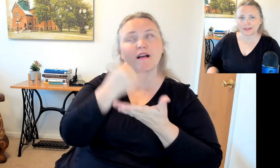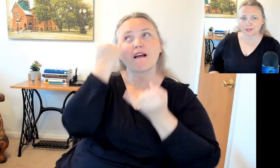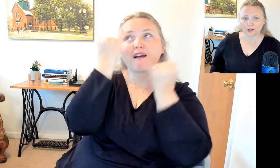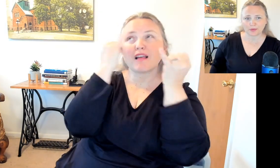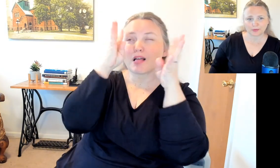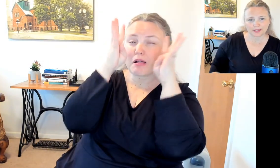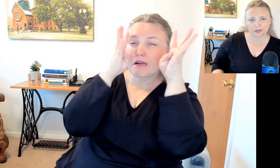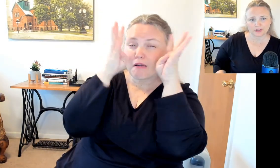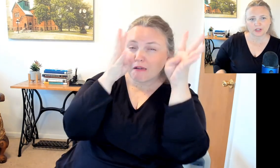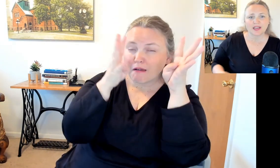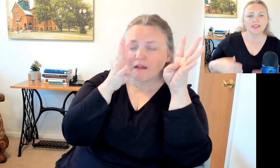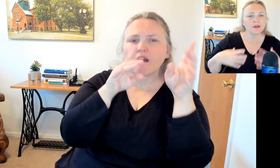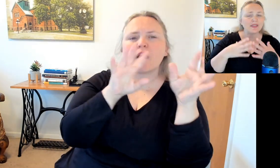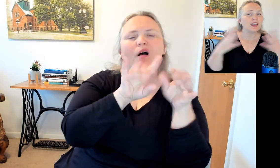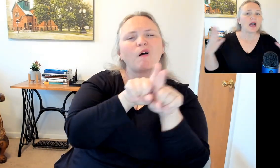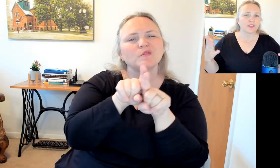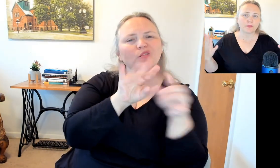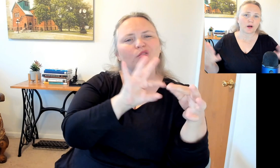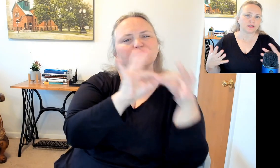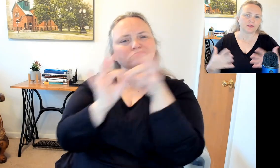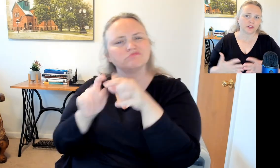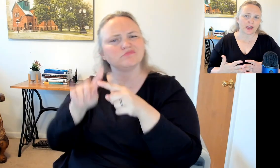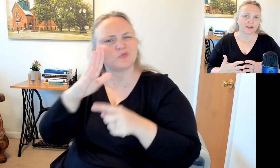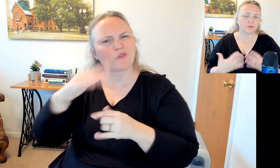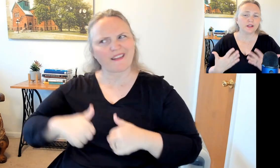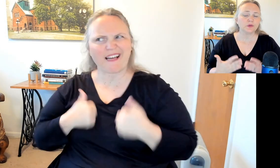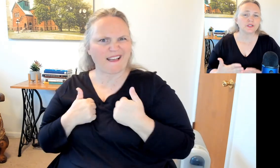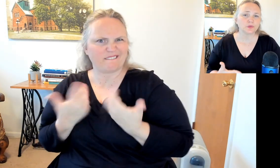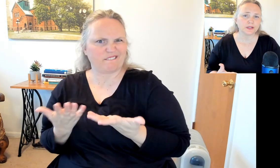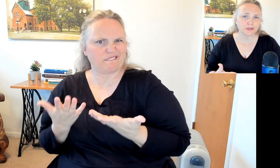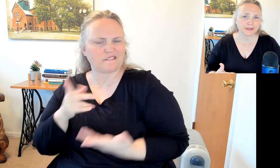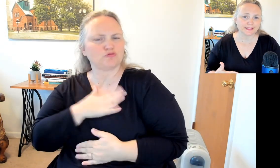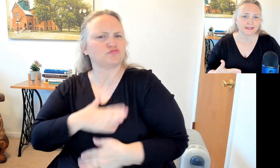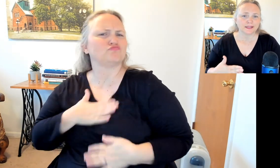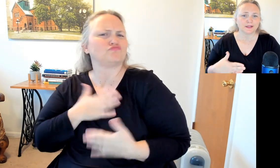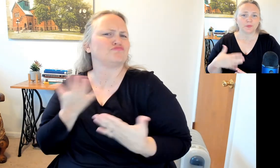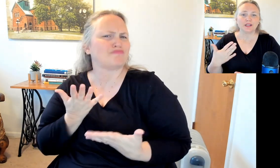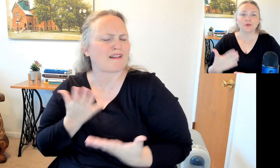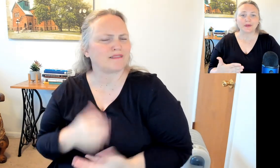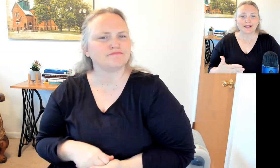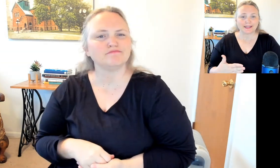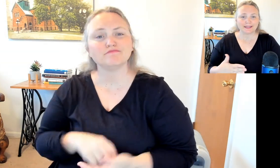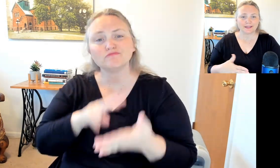get started with research, think about the other parts of your life. What do you enjoy doing? What are you reading?